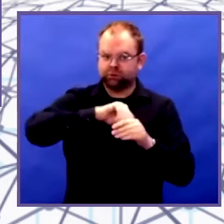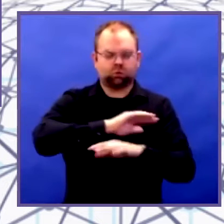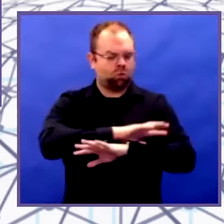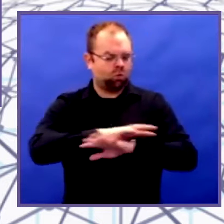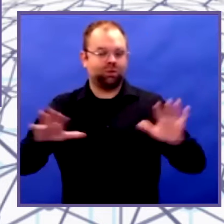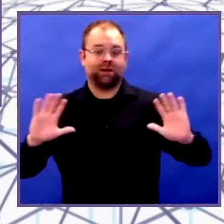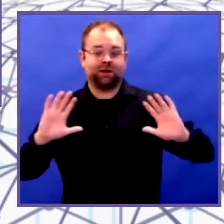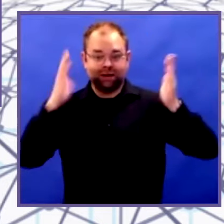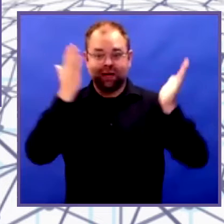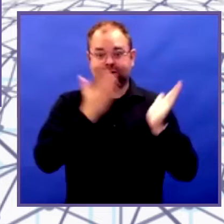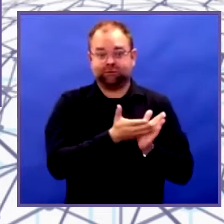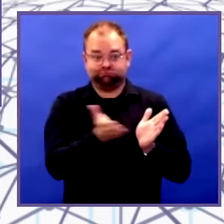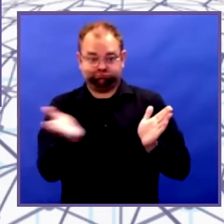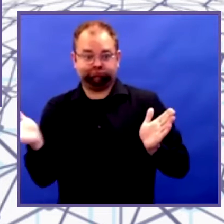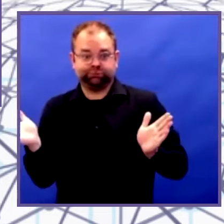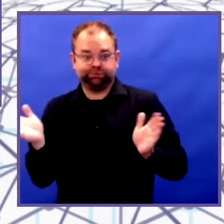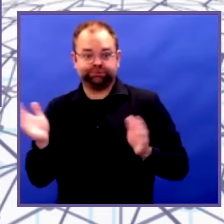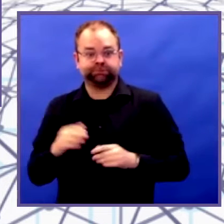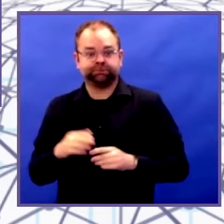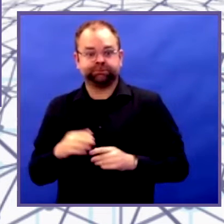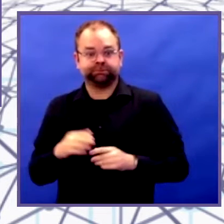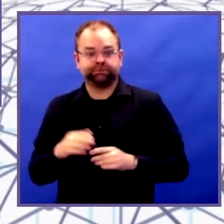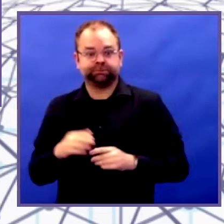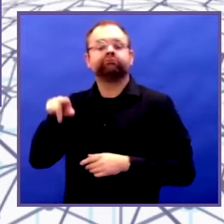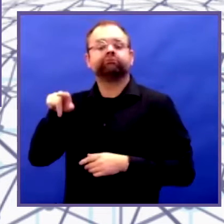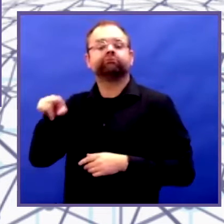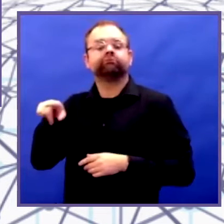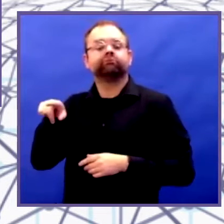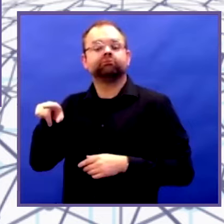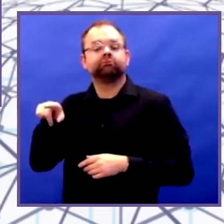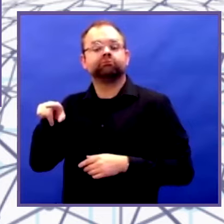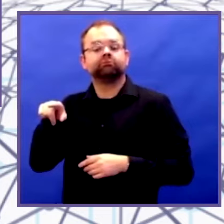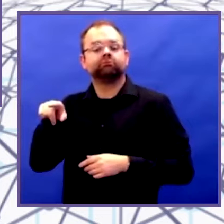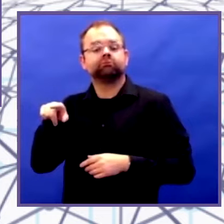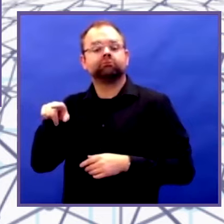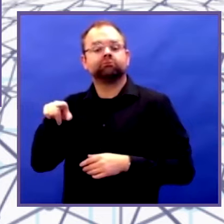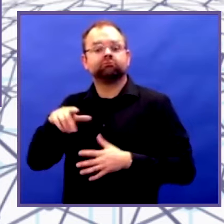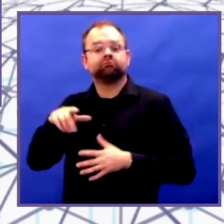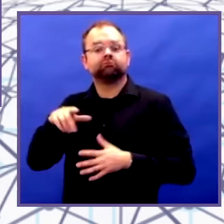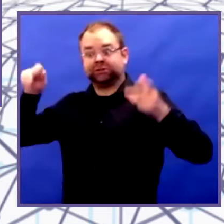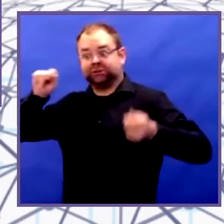Many of you will be very familiar with the 2022 who and UNICEF Global report on assistive